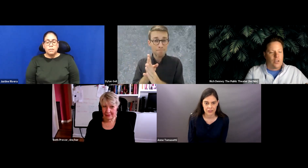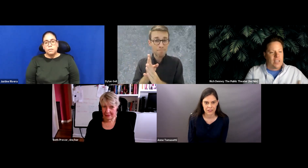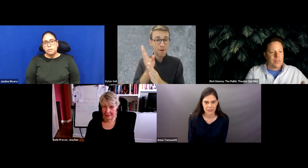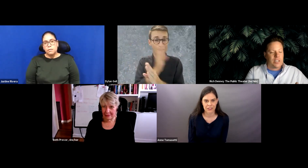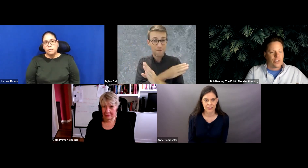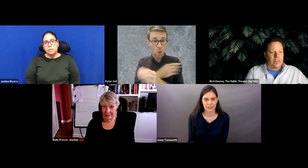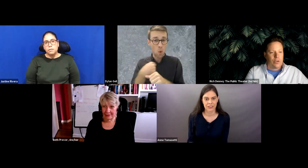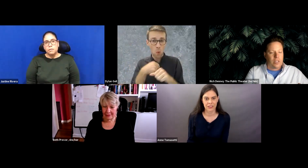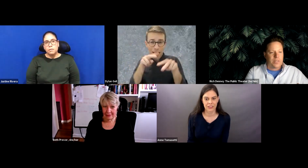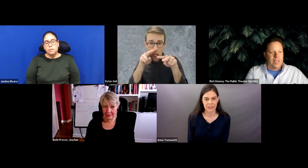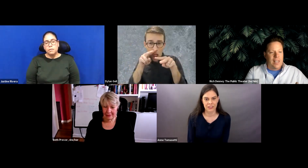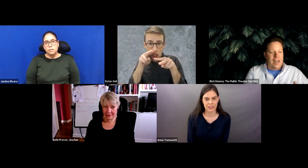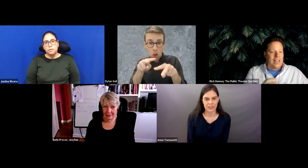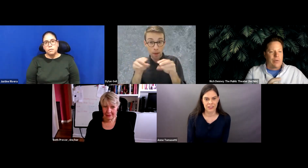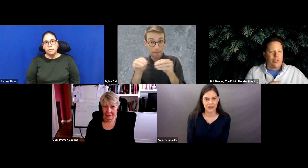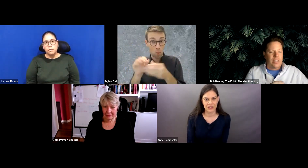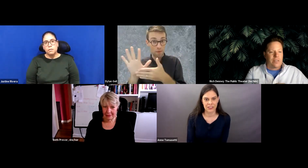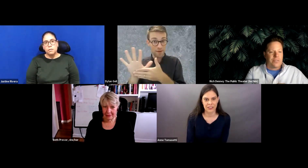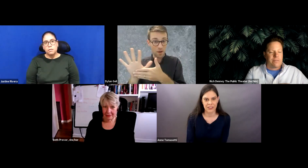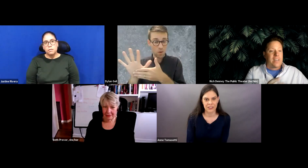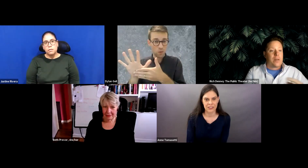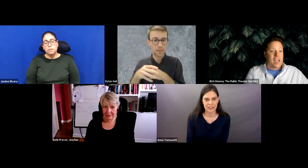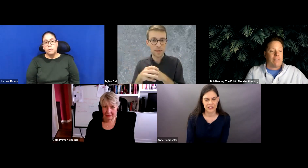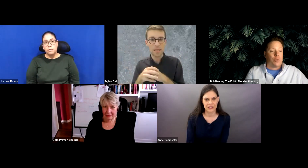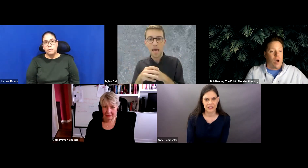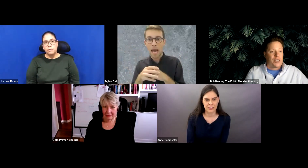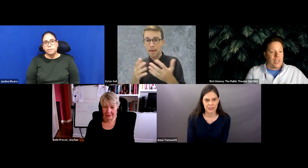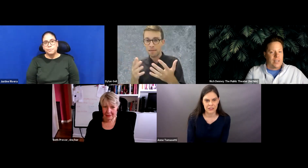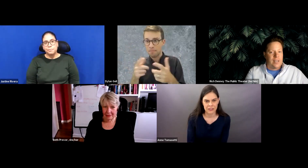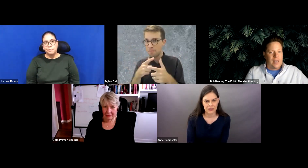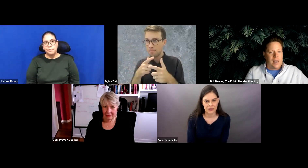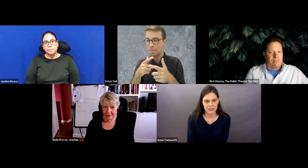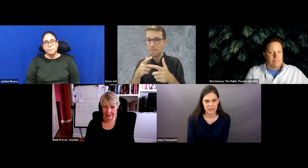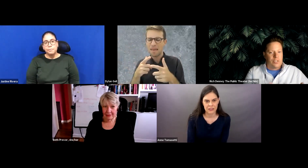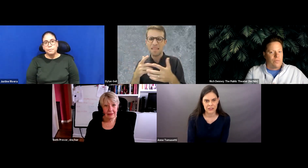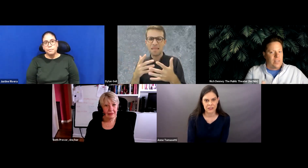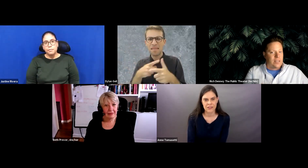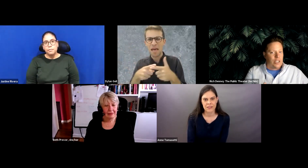looking at some additional video clips and allowing you to give some feedback after watching it, do you have anything else that